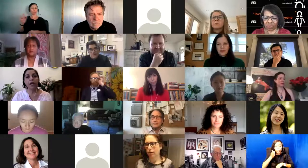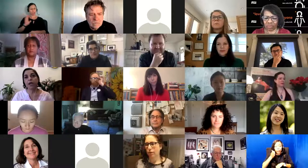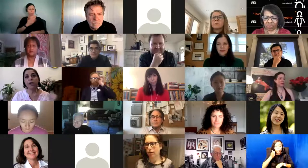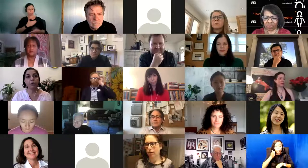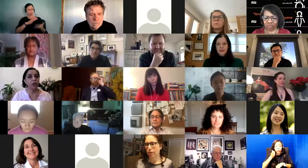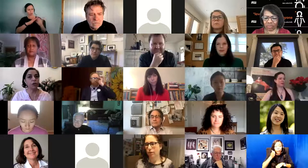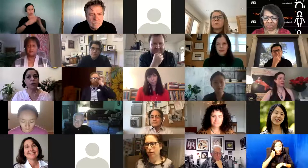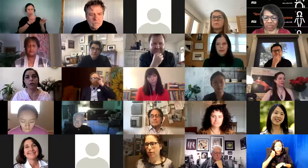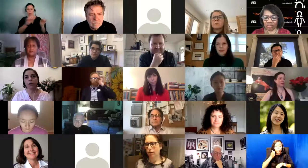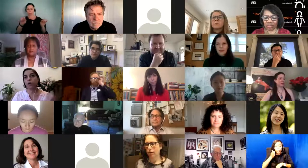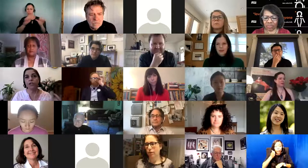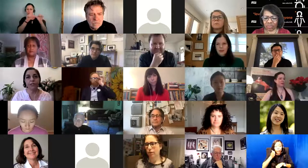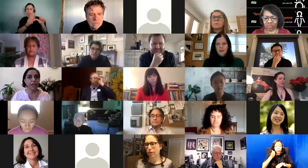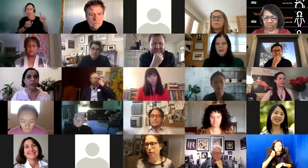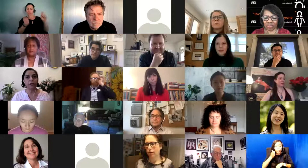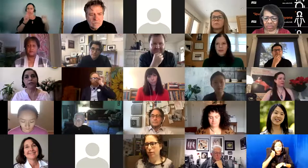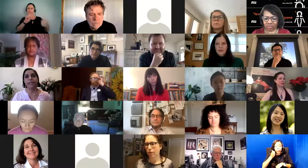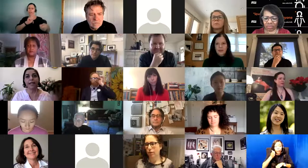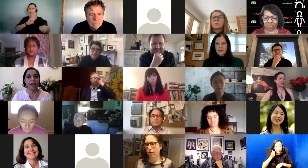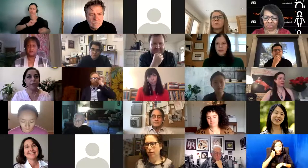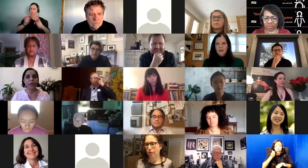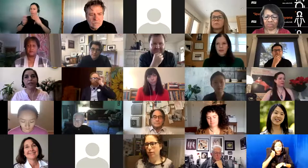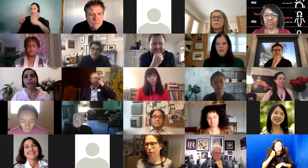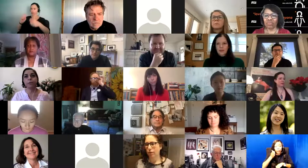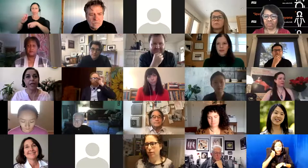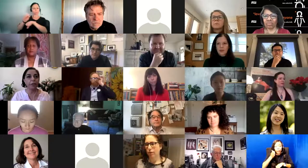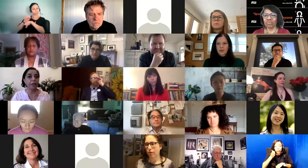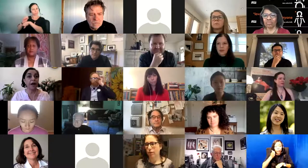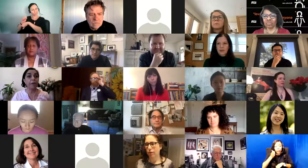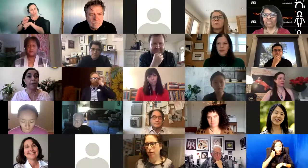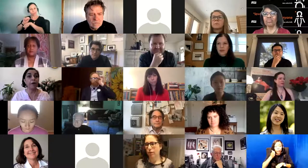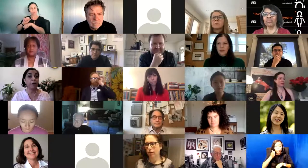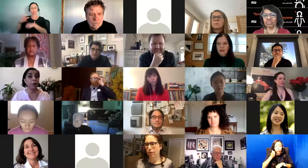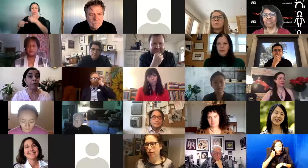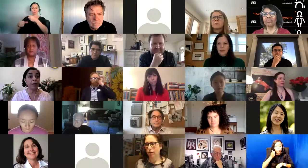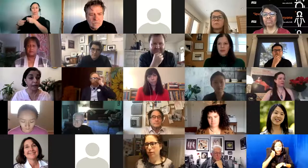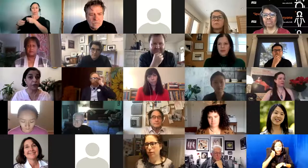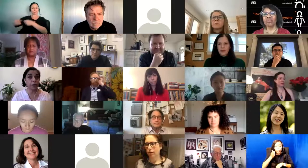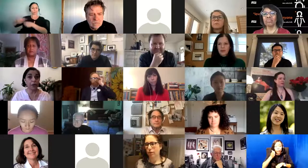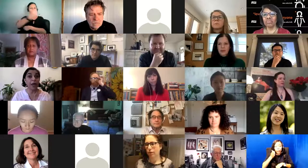immigration, colonization, slavery, displacement are part of the human history